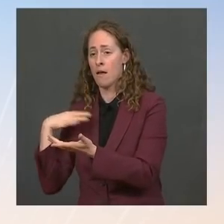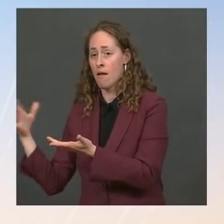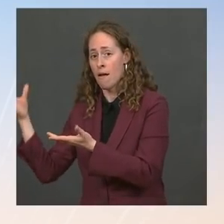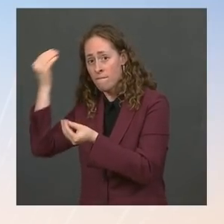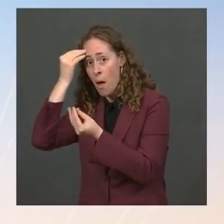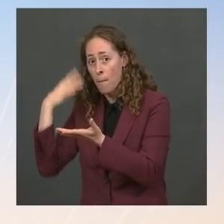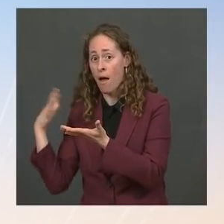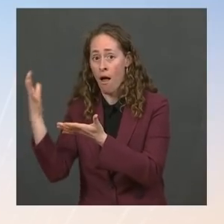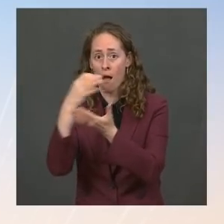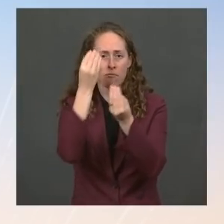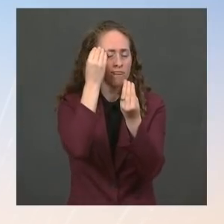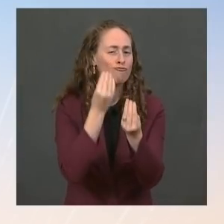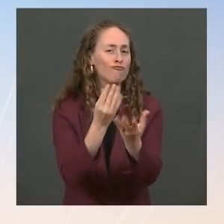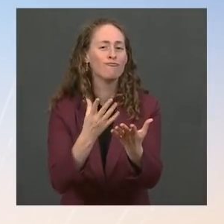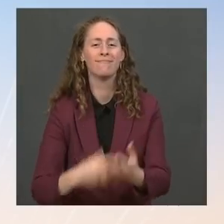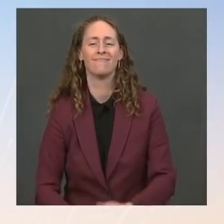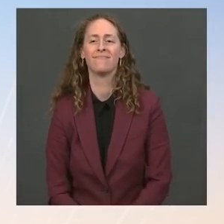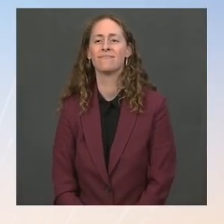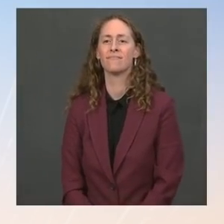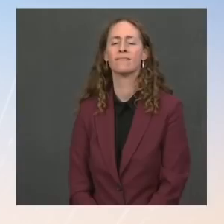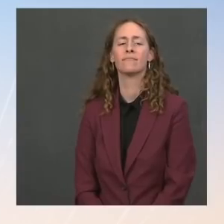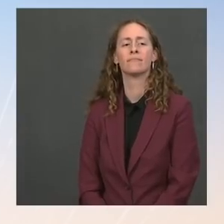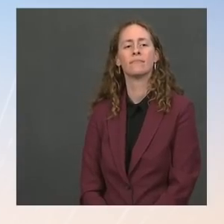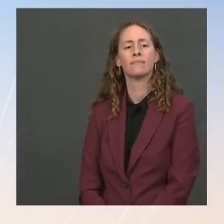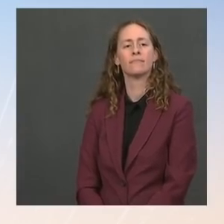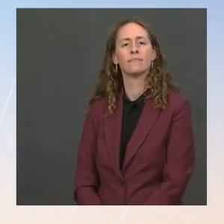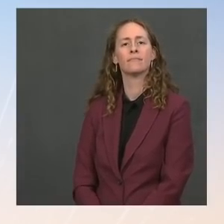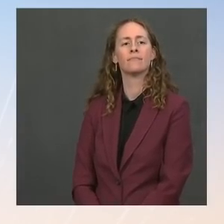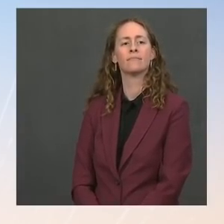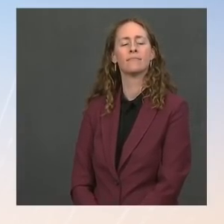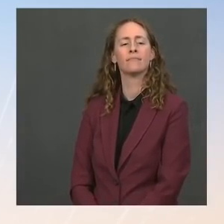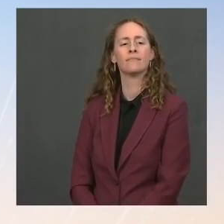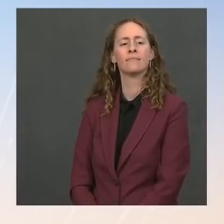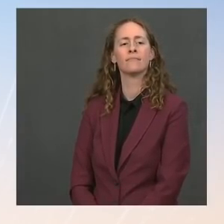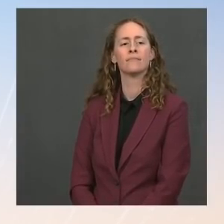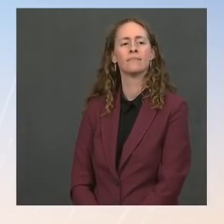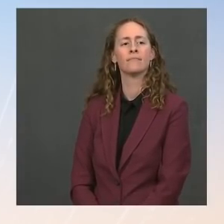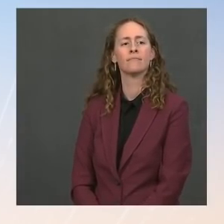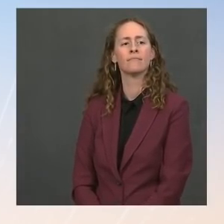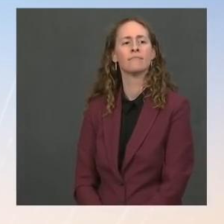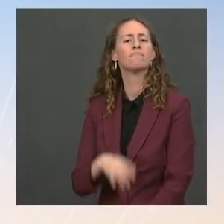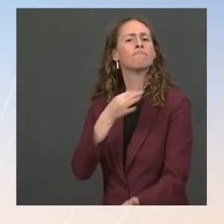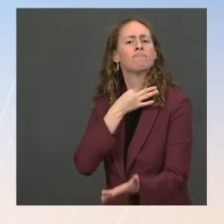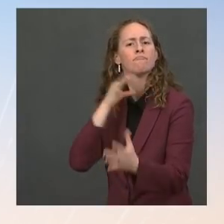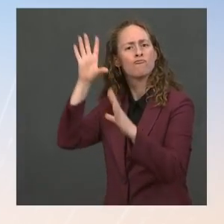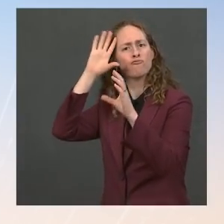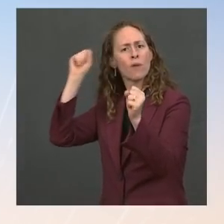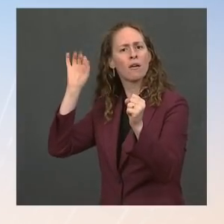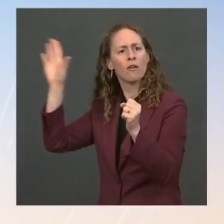want to tell President Macron about the submarine deal? Ms Psaki: Well, first, I think as had been noted in some reports,